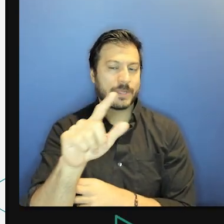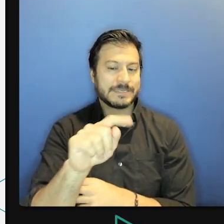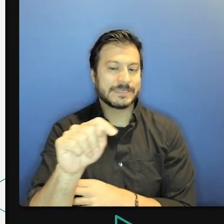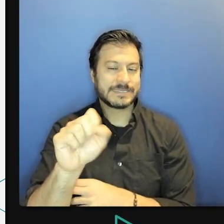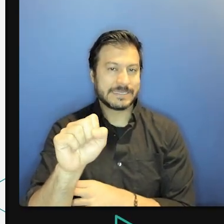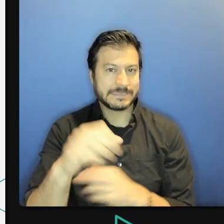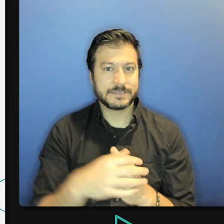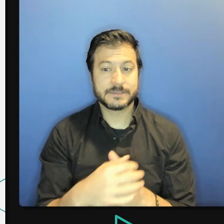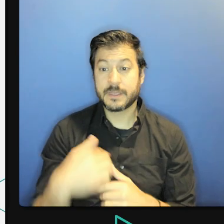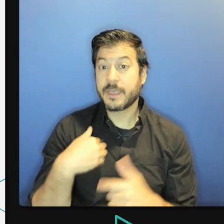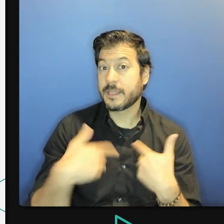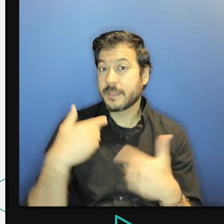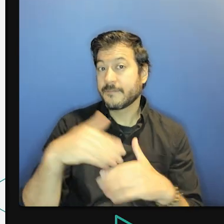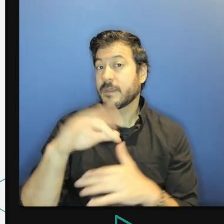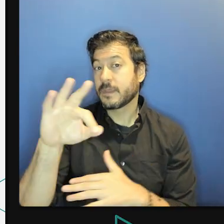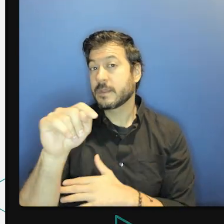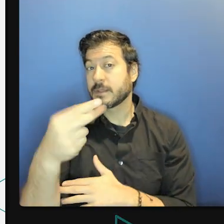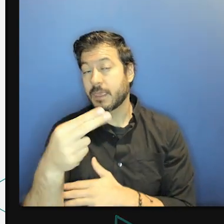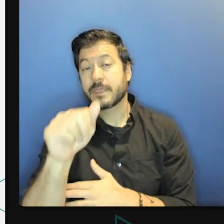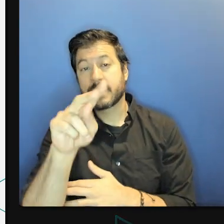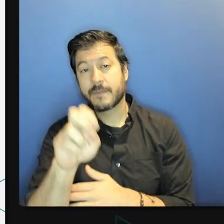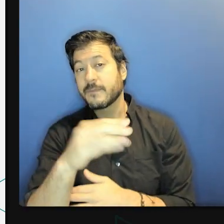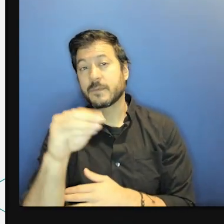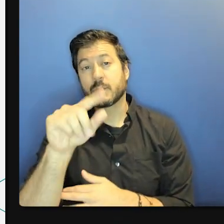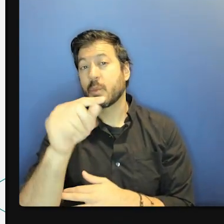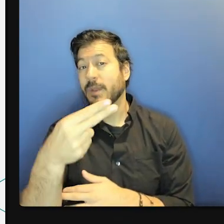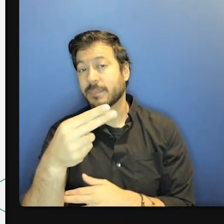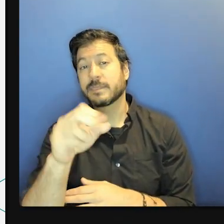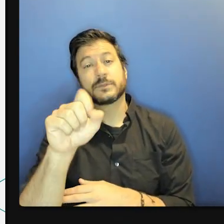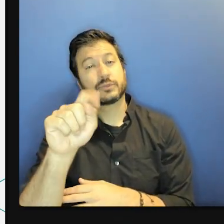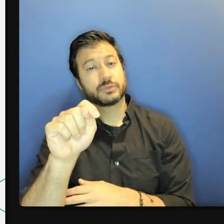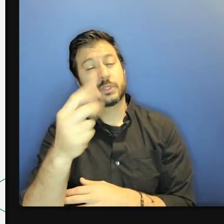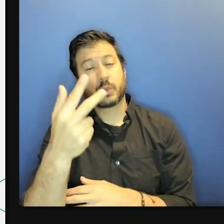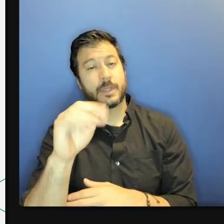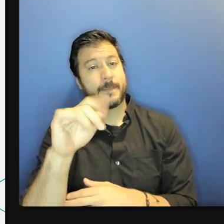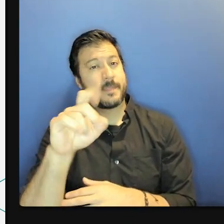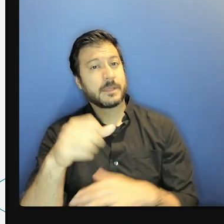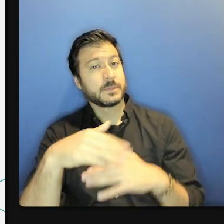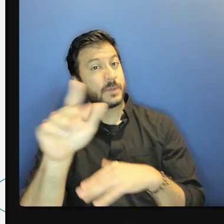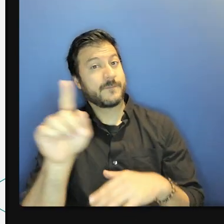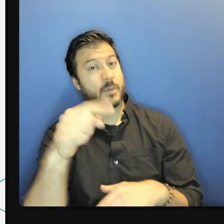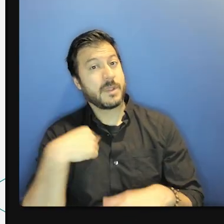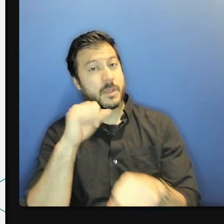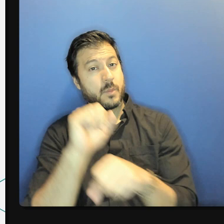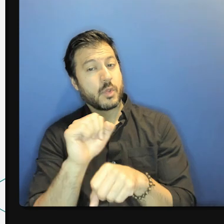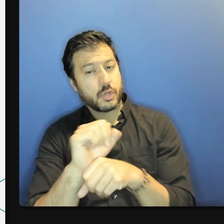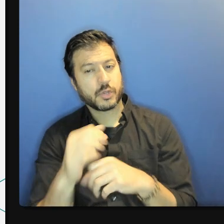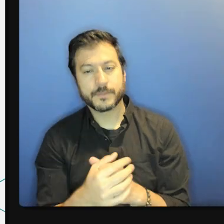using neural networks. I live at 9th Avenue and 20th Street, three blocks away from where I work.